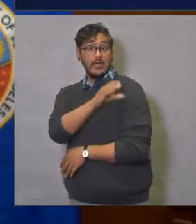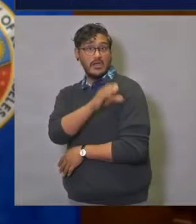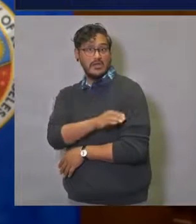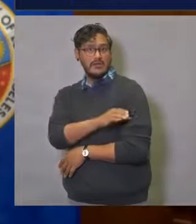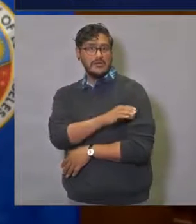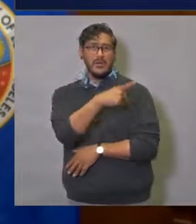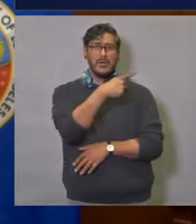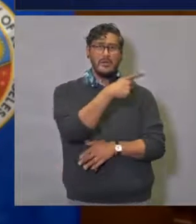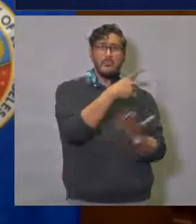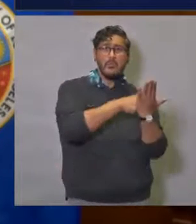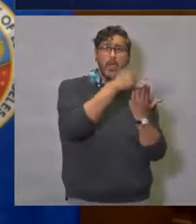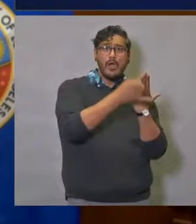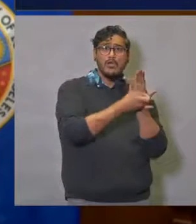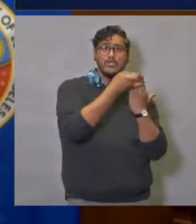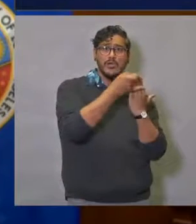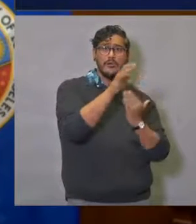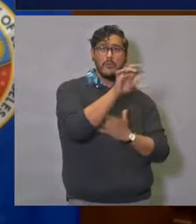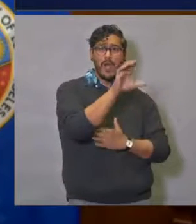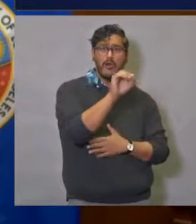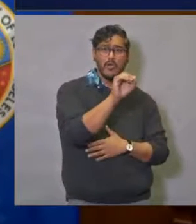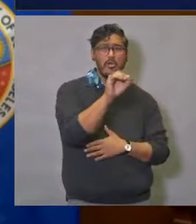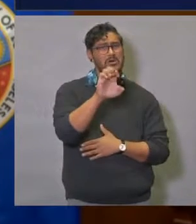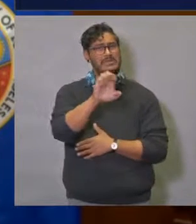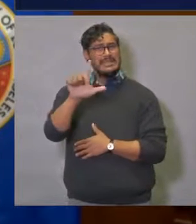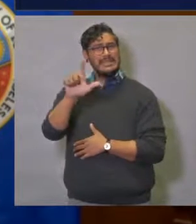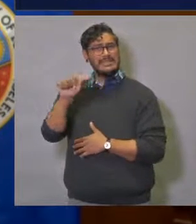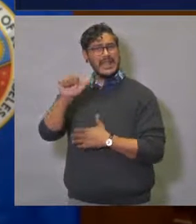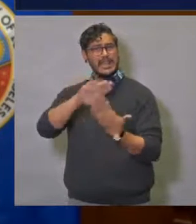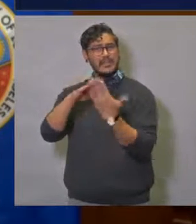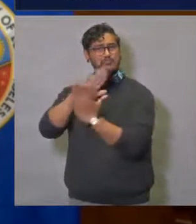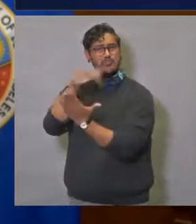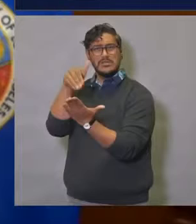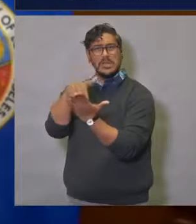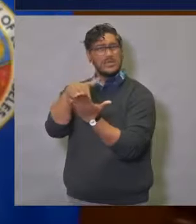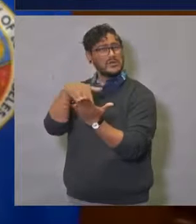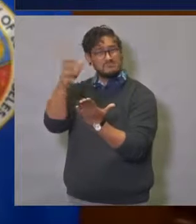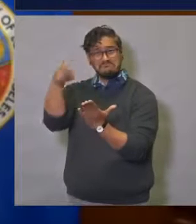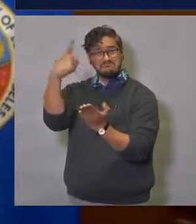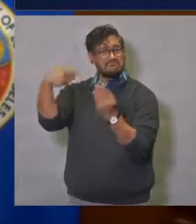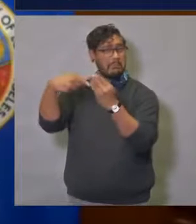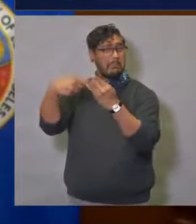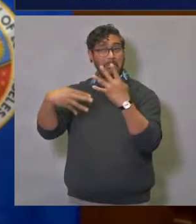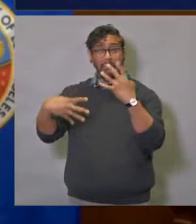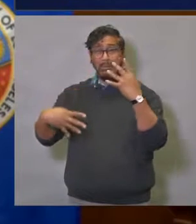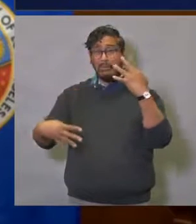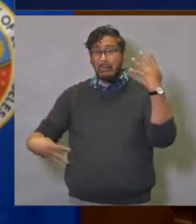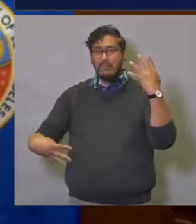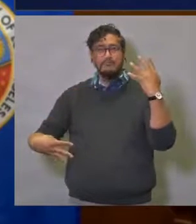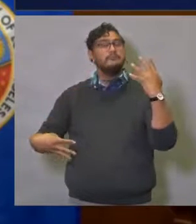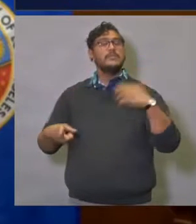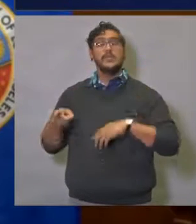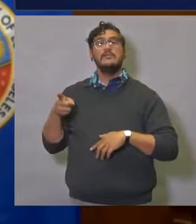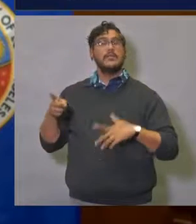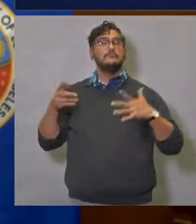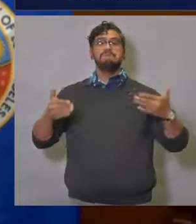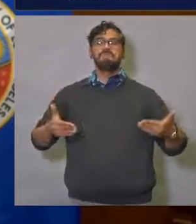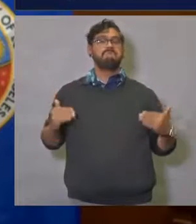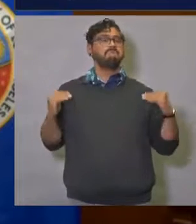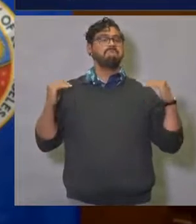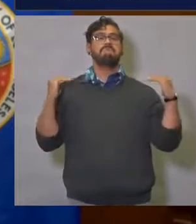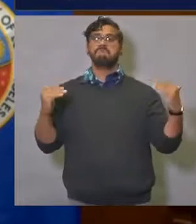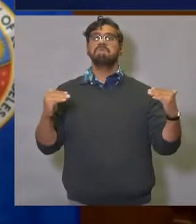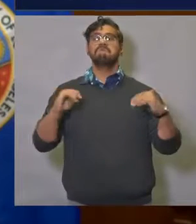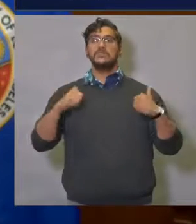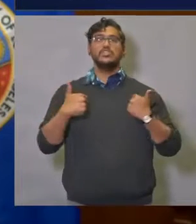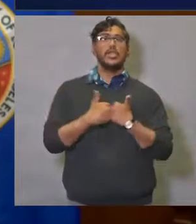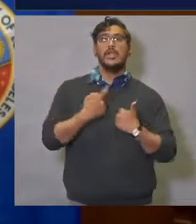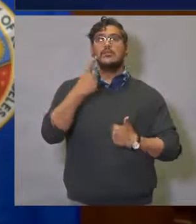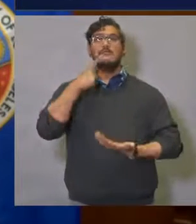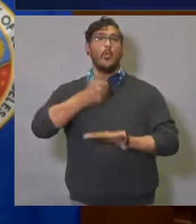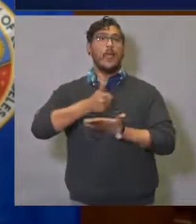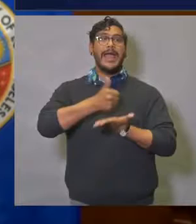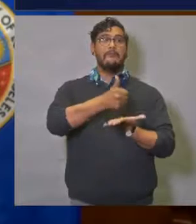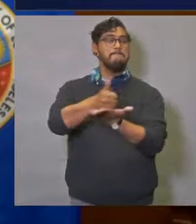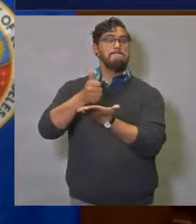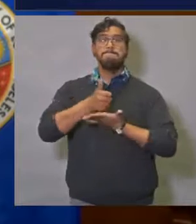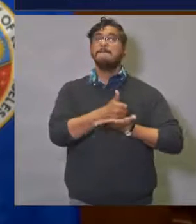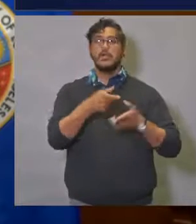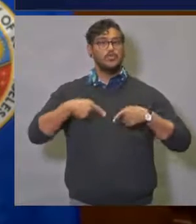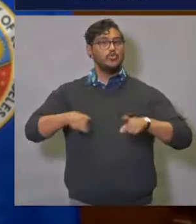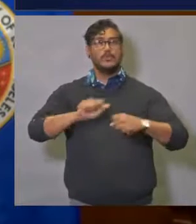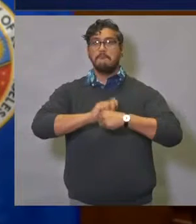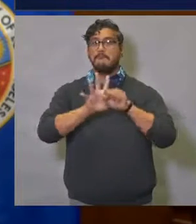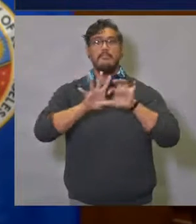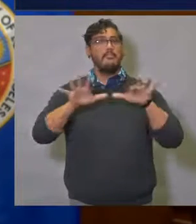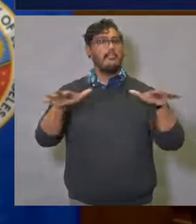POST A ROMERO CLINIC, THE EAST